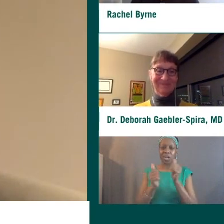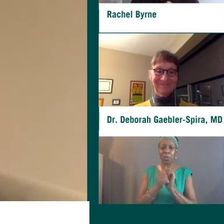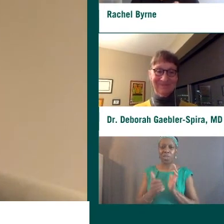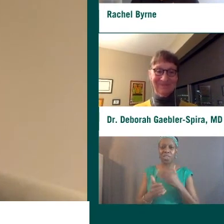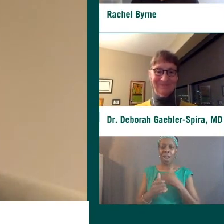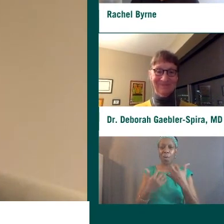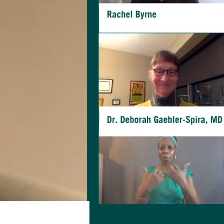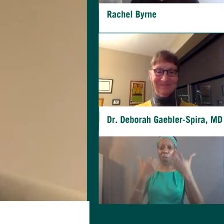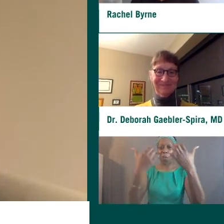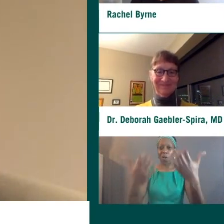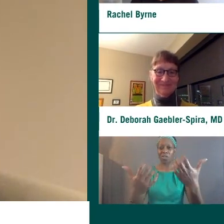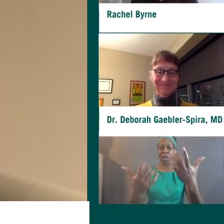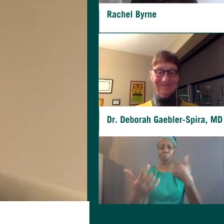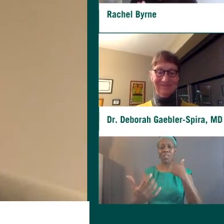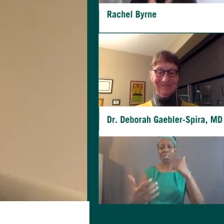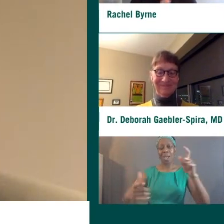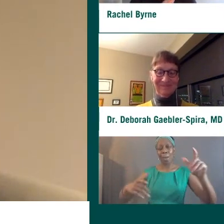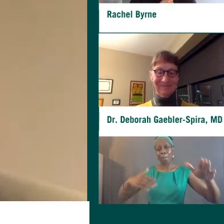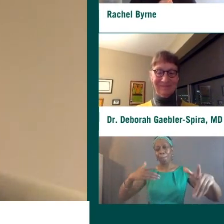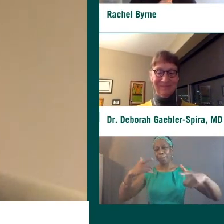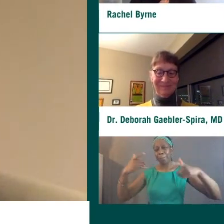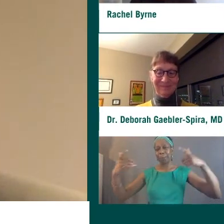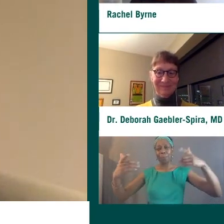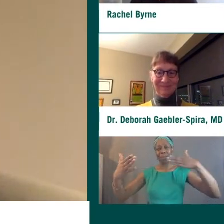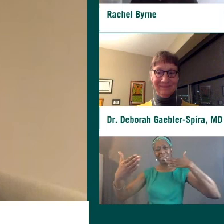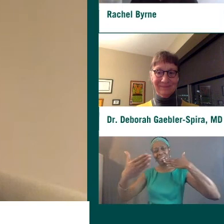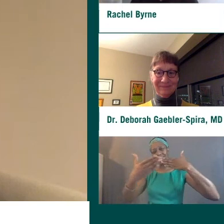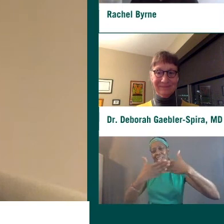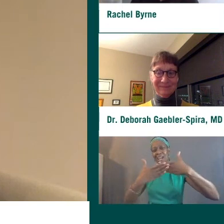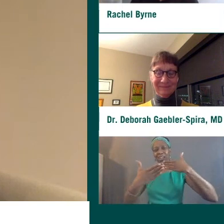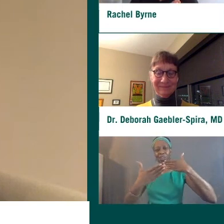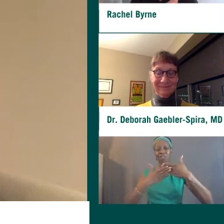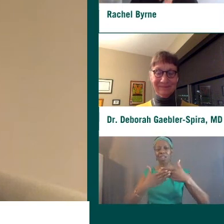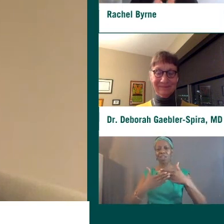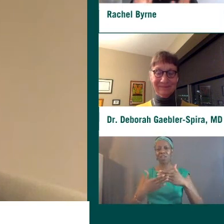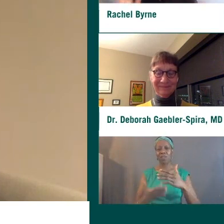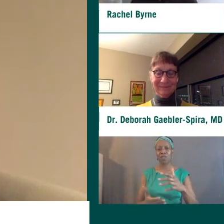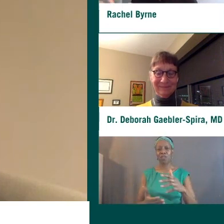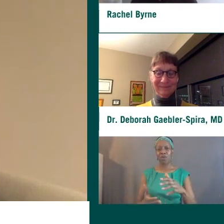for taking the time this evening. You were absolutely wonderful. You're an incredible family.